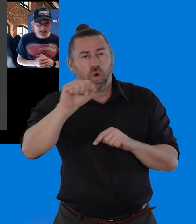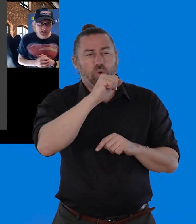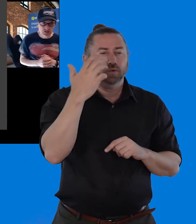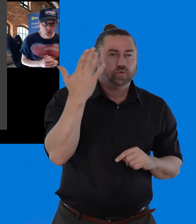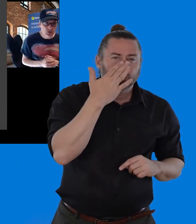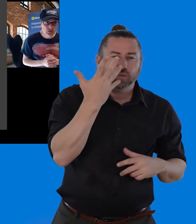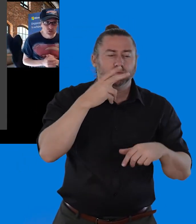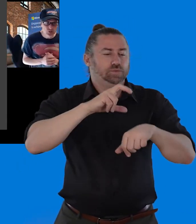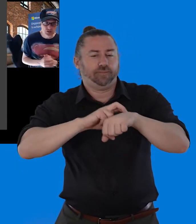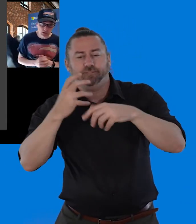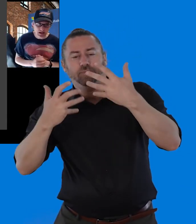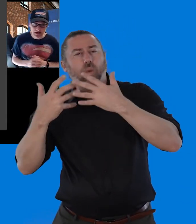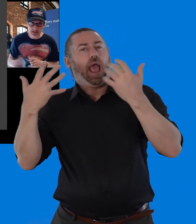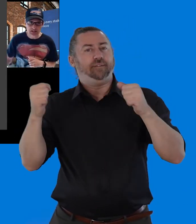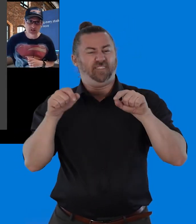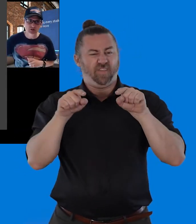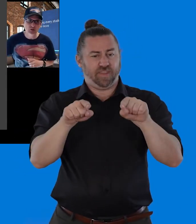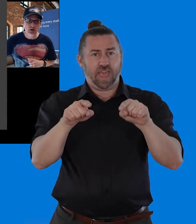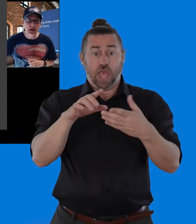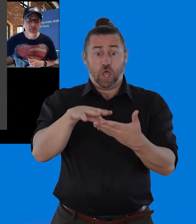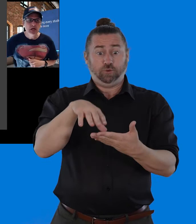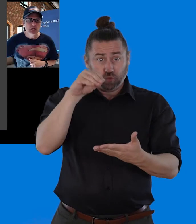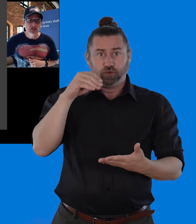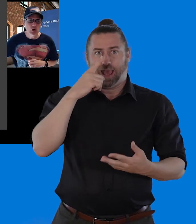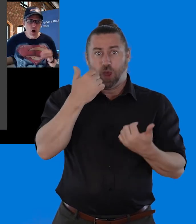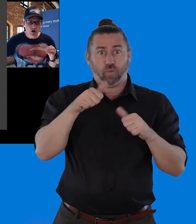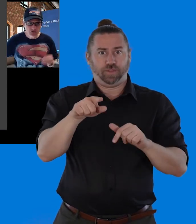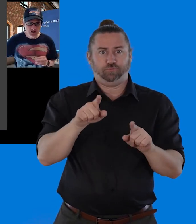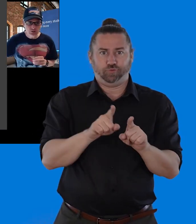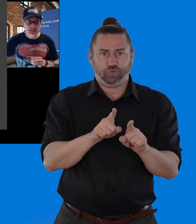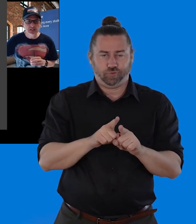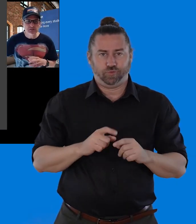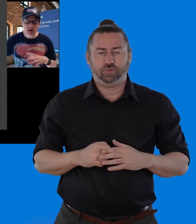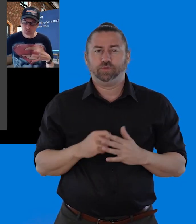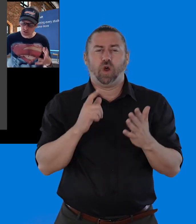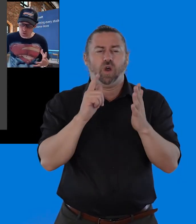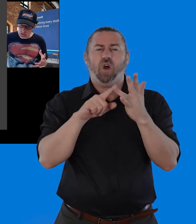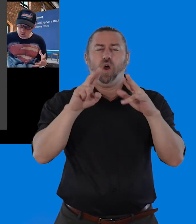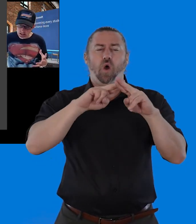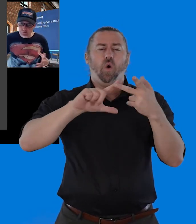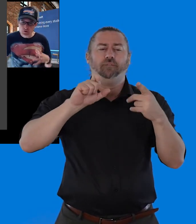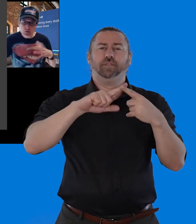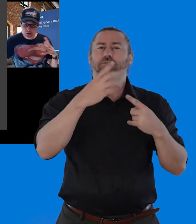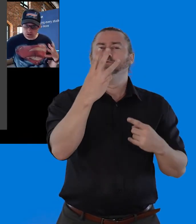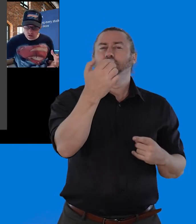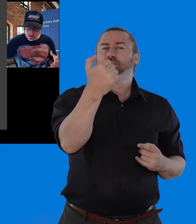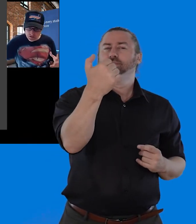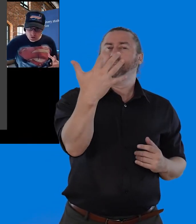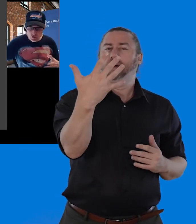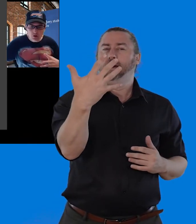access to and the students will have access to. Alright, so Office 365, which is what we looked at before we went to office.com,